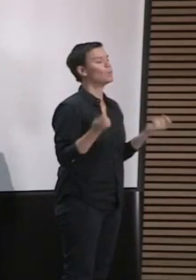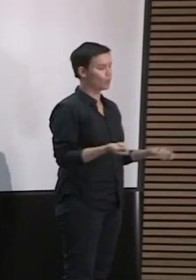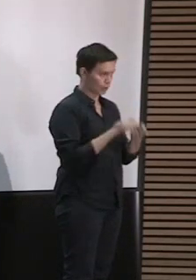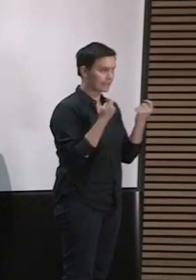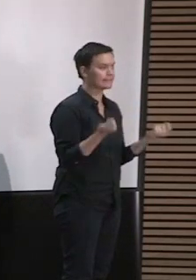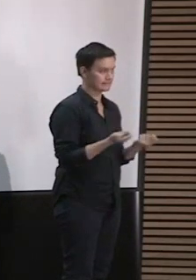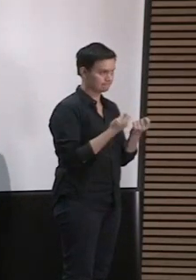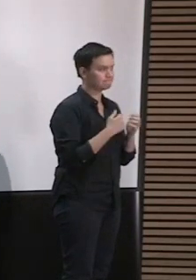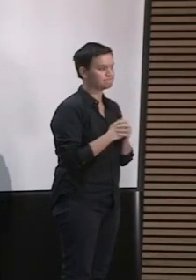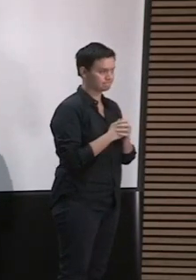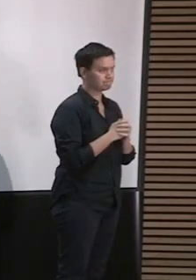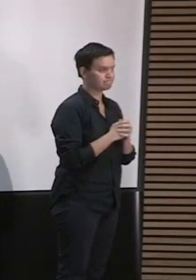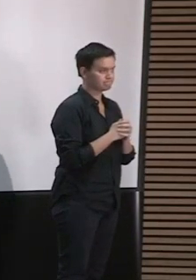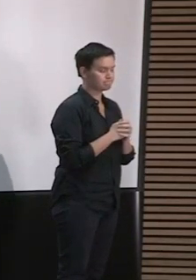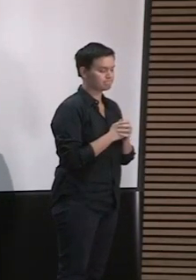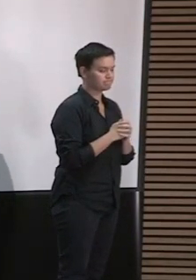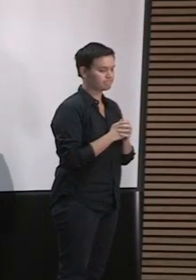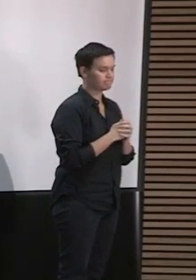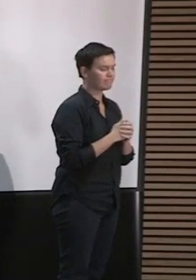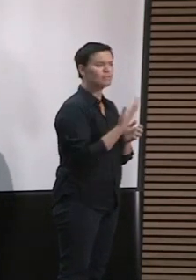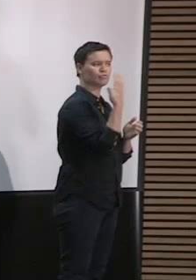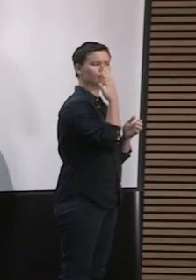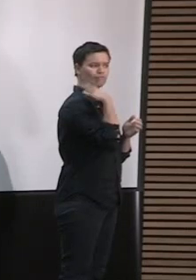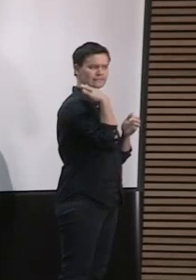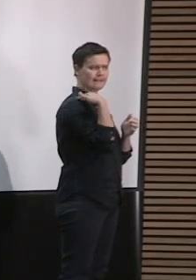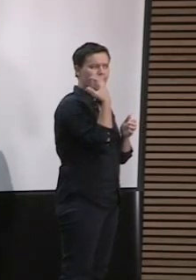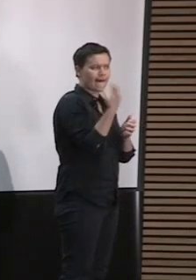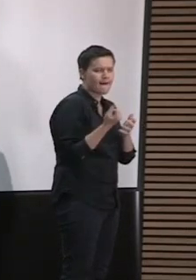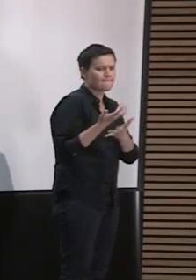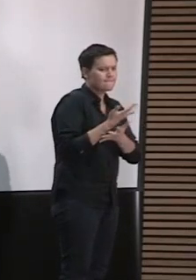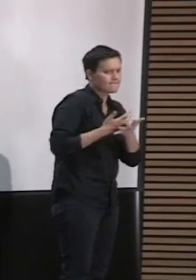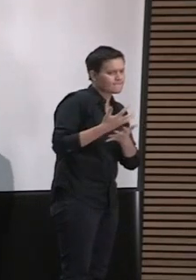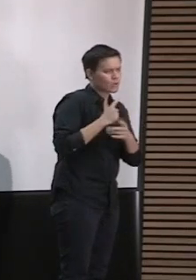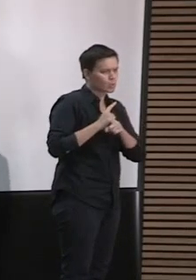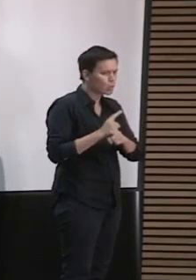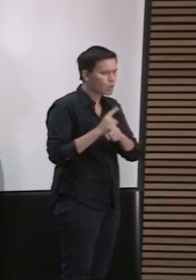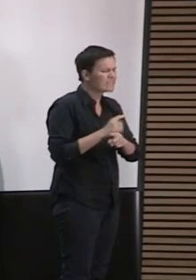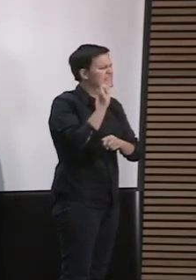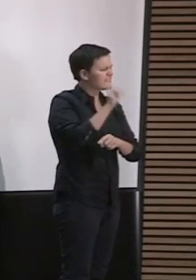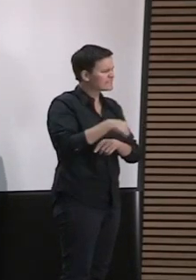our resurgence plan is working as we intended. However, as